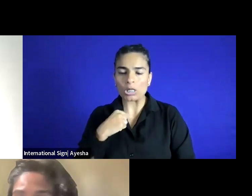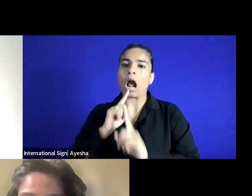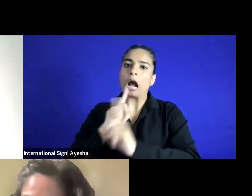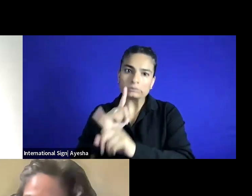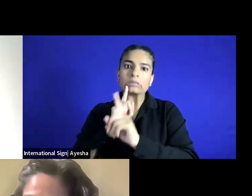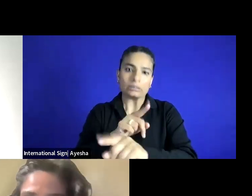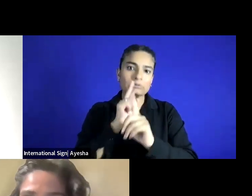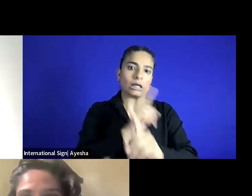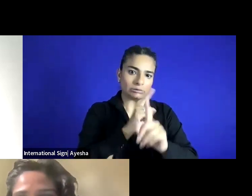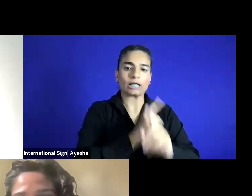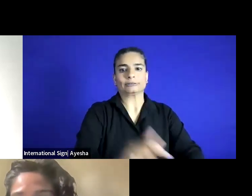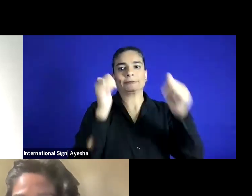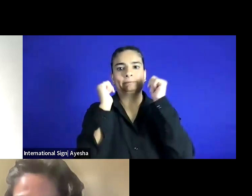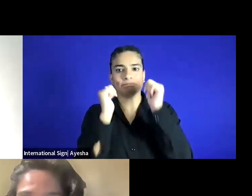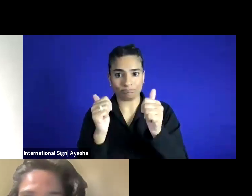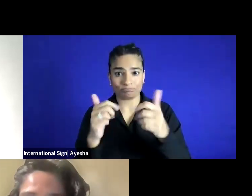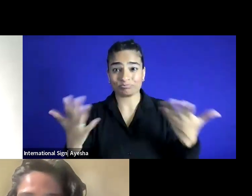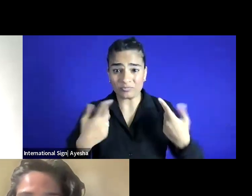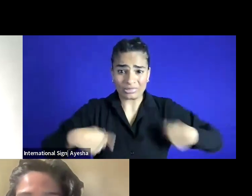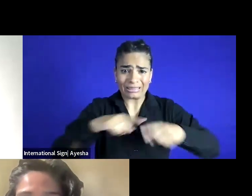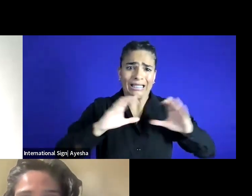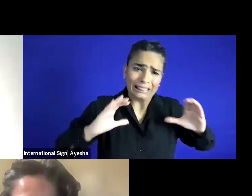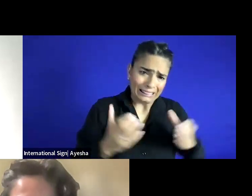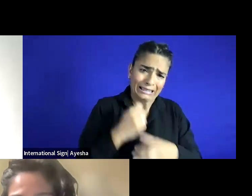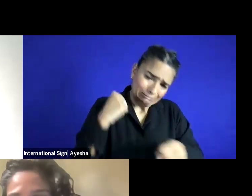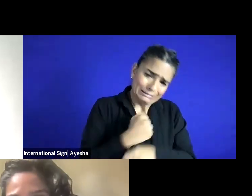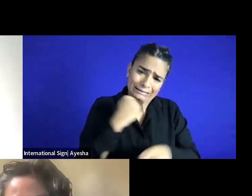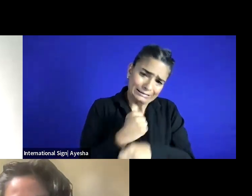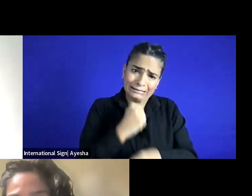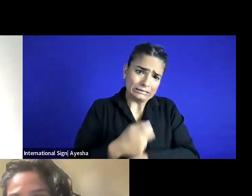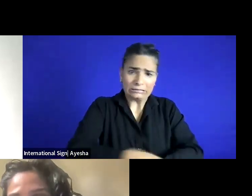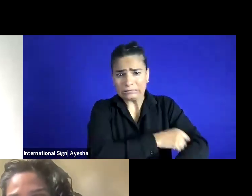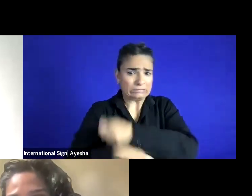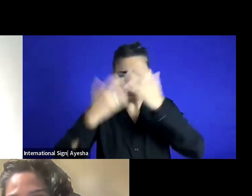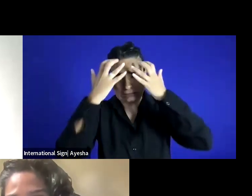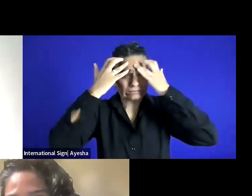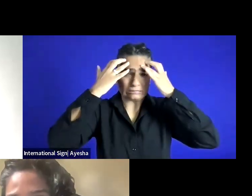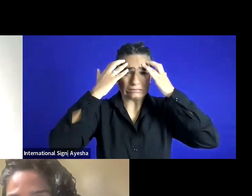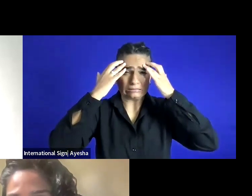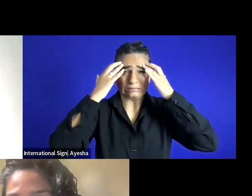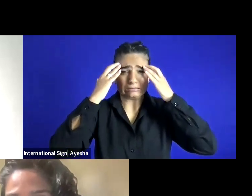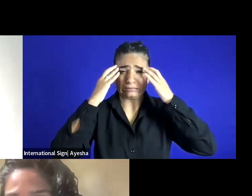Our team are working very tirelessly to, get you the answers that you need and the support that you need. And,